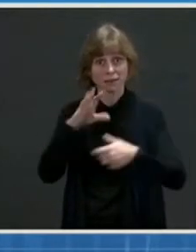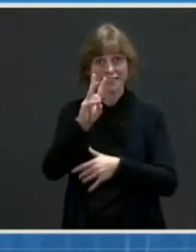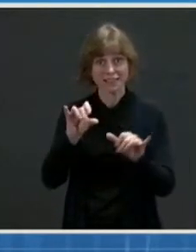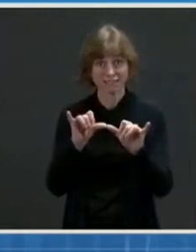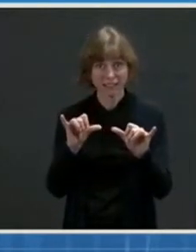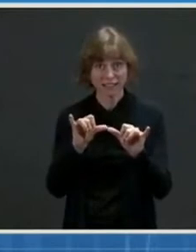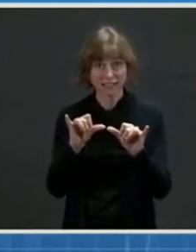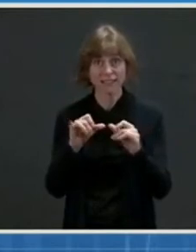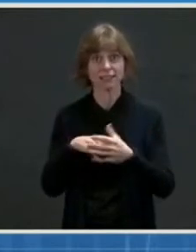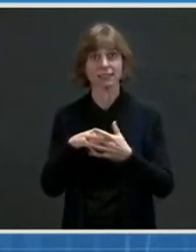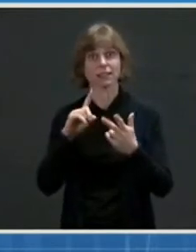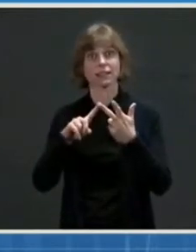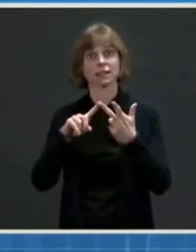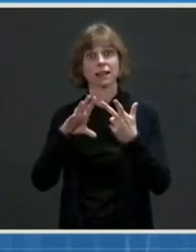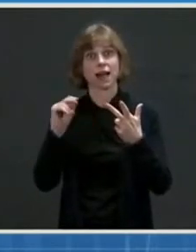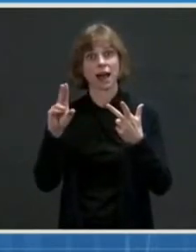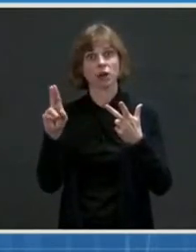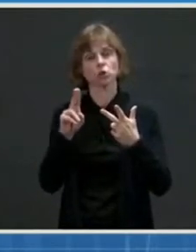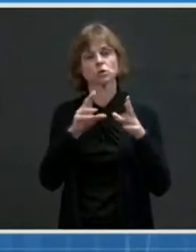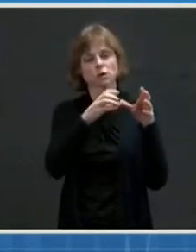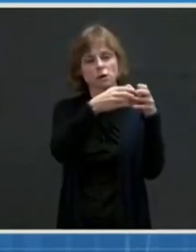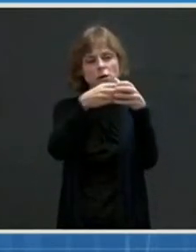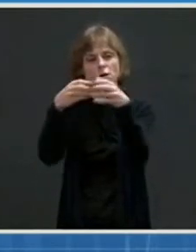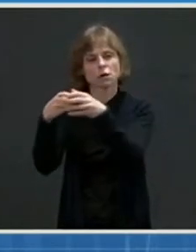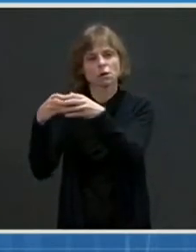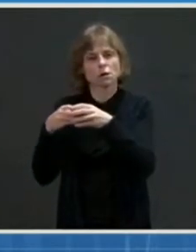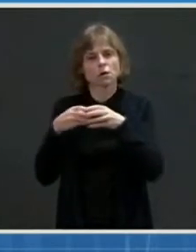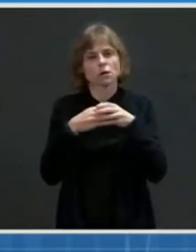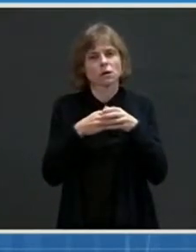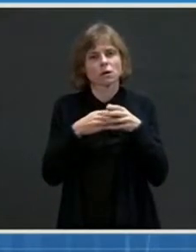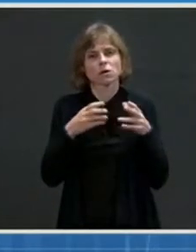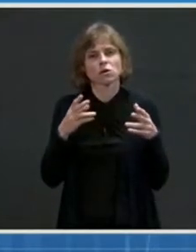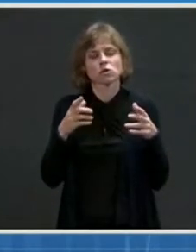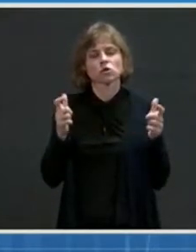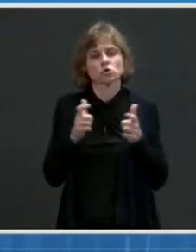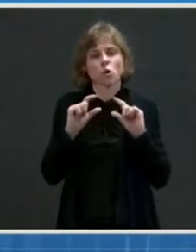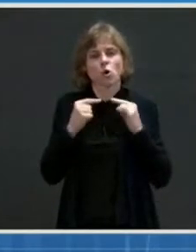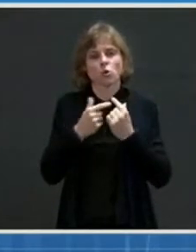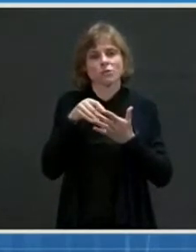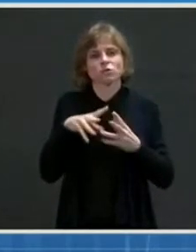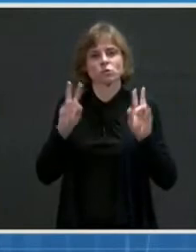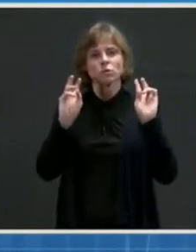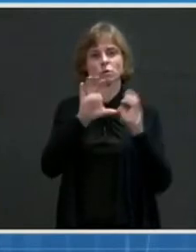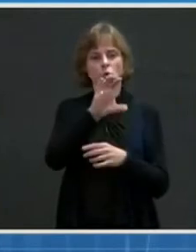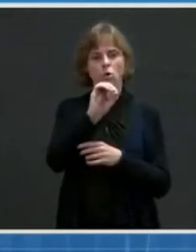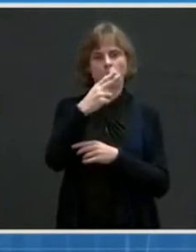IN PARTICULAR, UNIVERSAL MASK WEARING, PHYSICAL DISTANCING OF AT LEAST SIX FEET AND USING